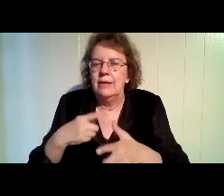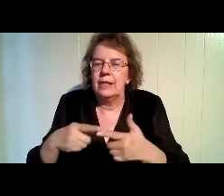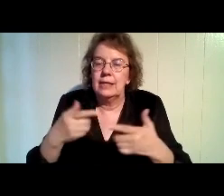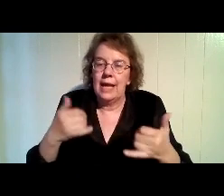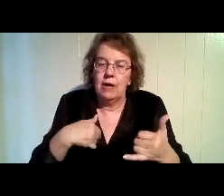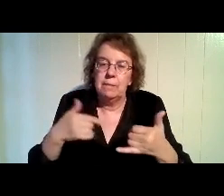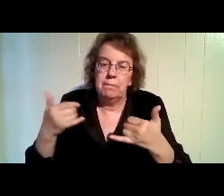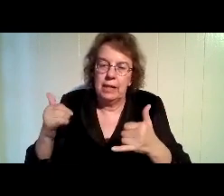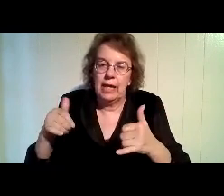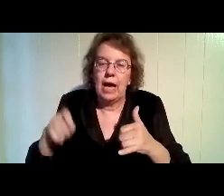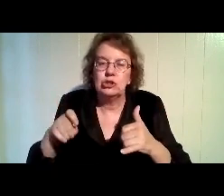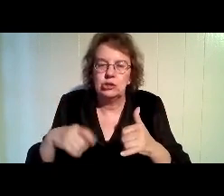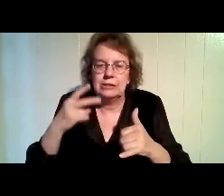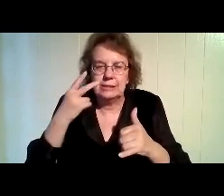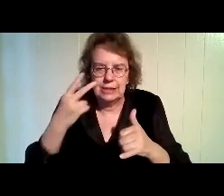play this I should see them on the actual video.